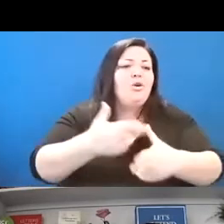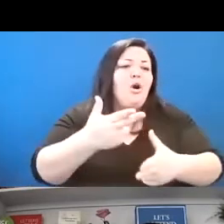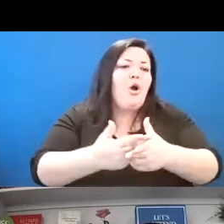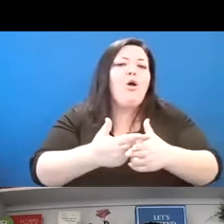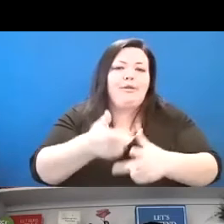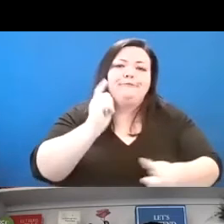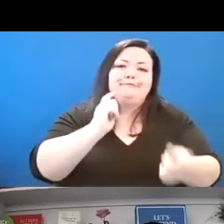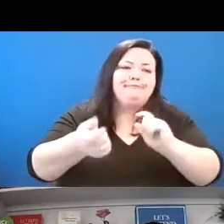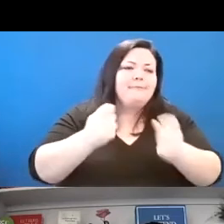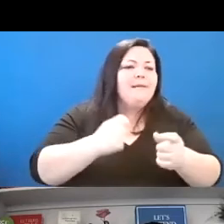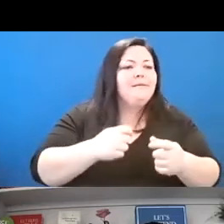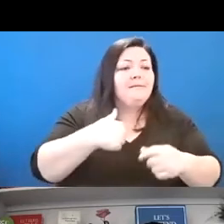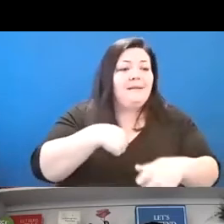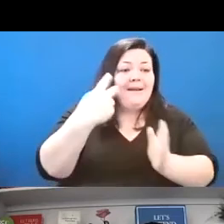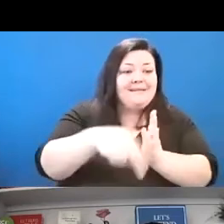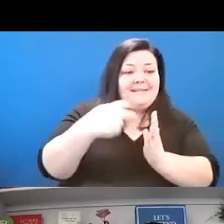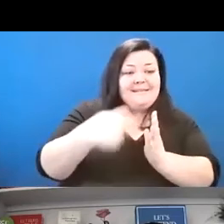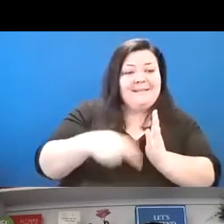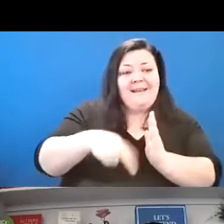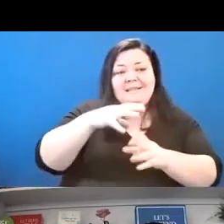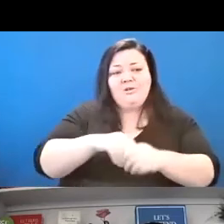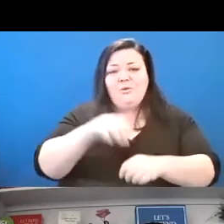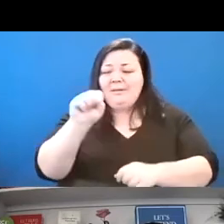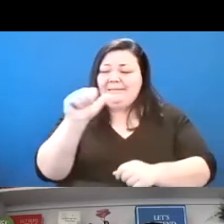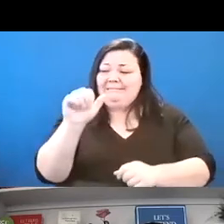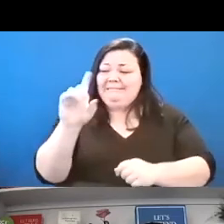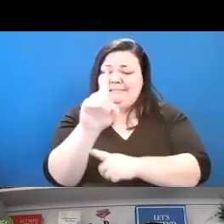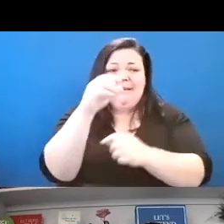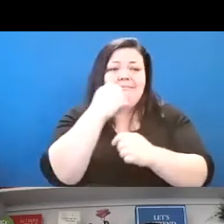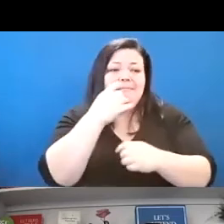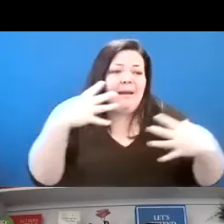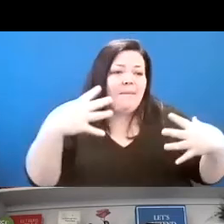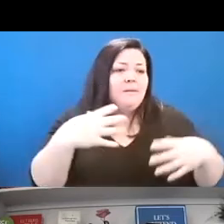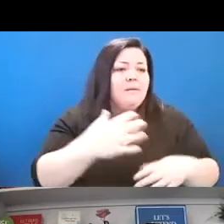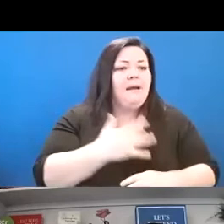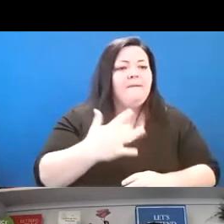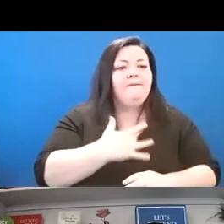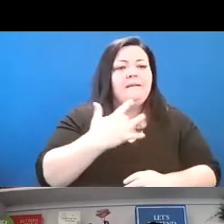Can I dance inside a SAD lamp? My feelings are obsidian, opaque.